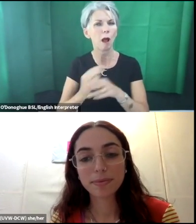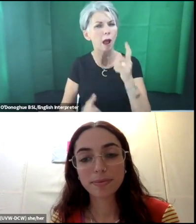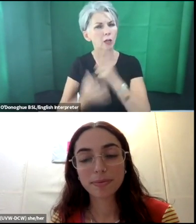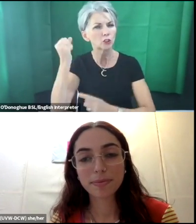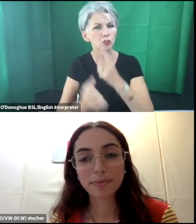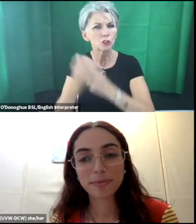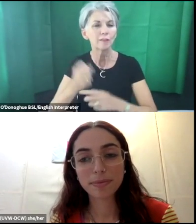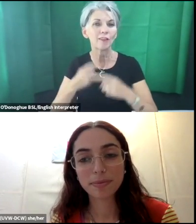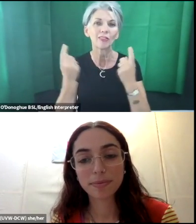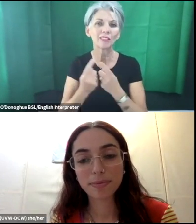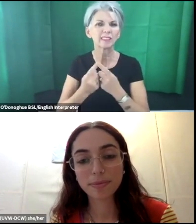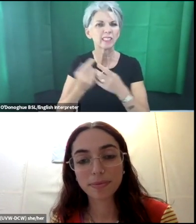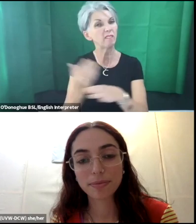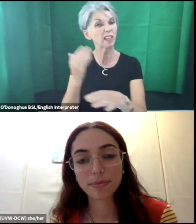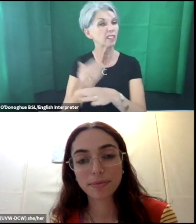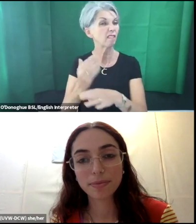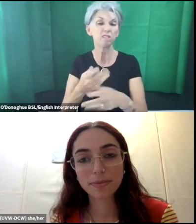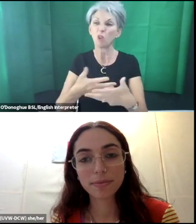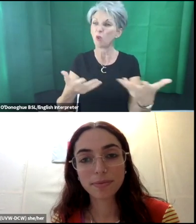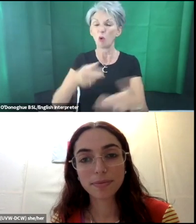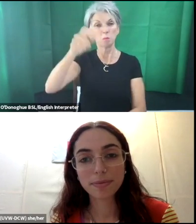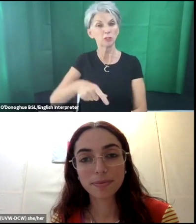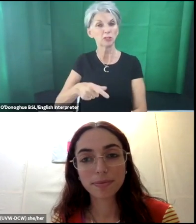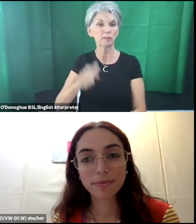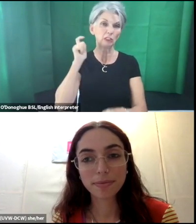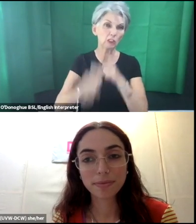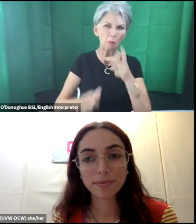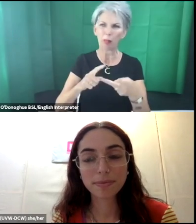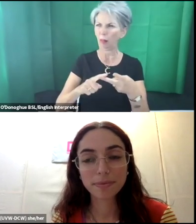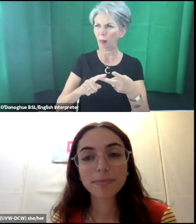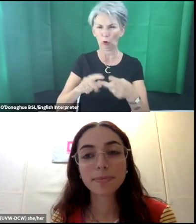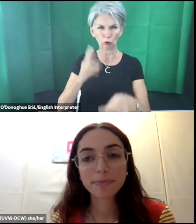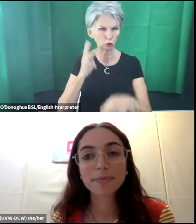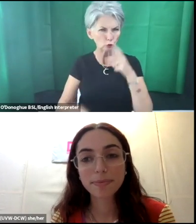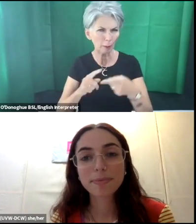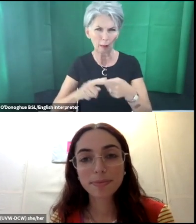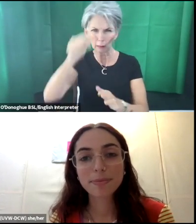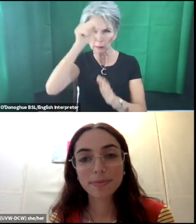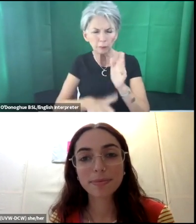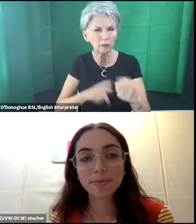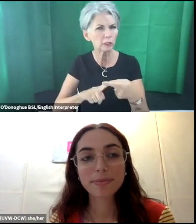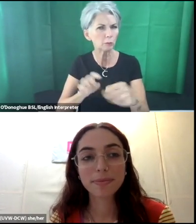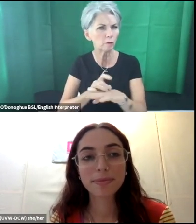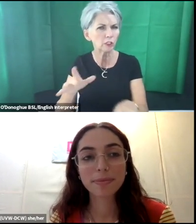as effective as somebody who might have double, triple the amount of experience or "professional experience".